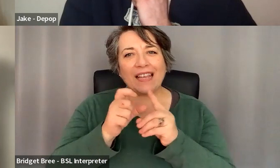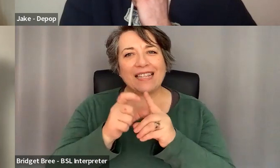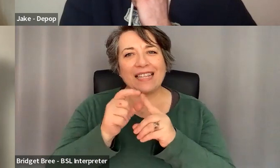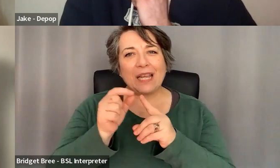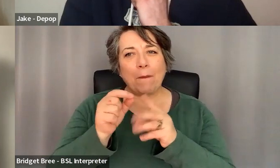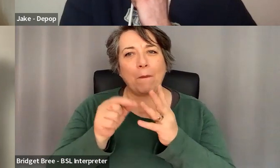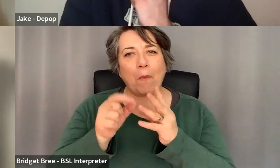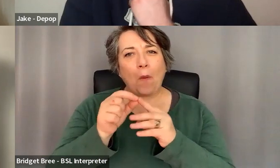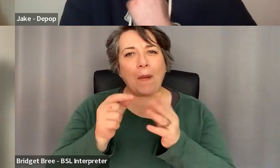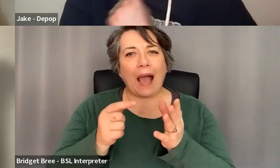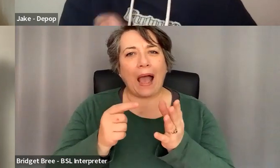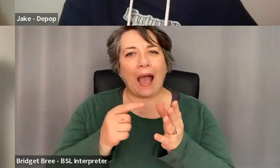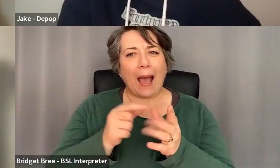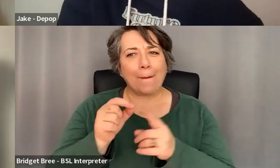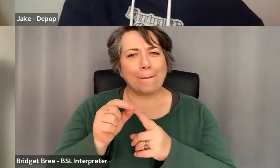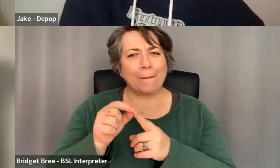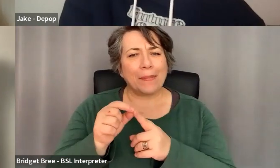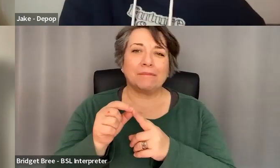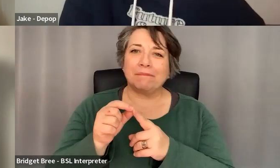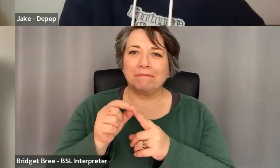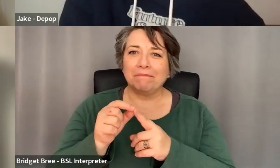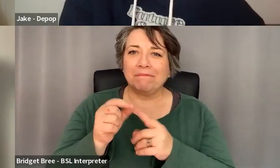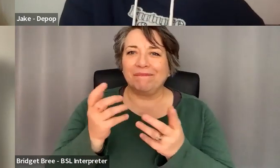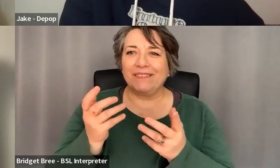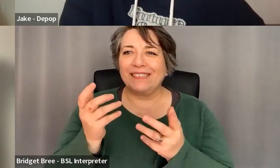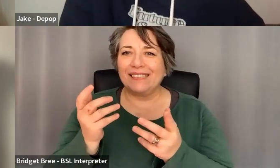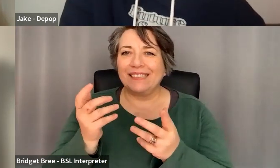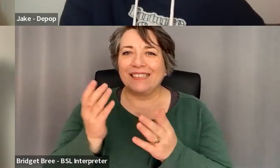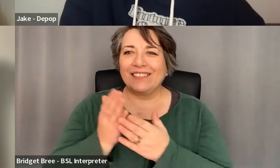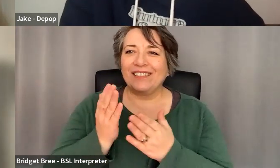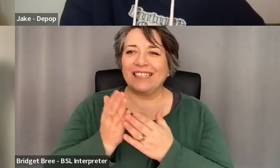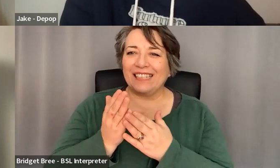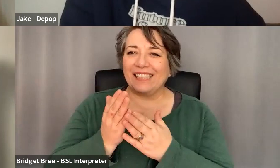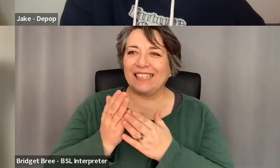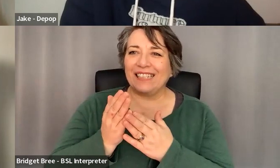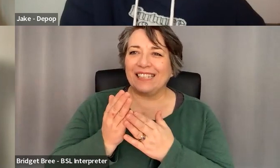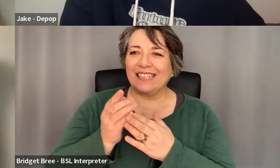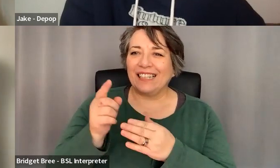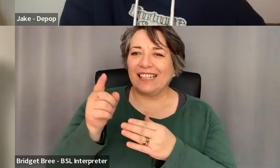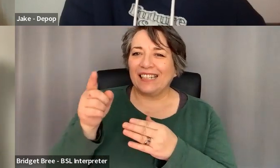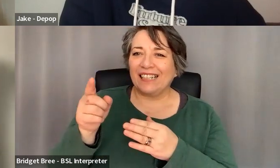with Depop app and their account - really ties in. I think it's actually you said earlier on that, you've got areas where people bring